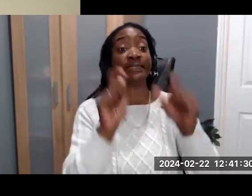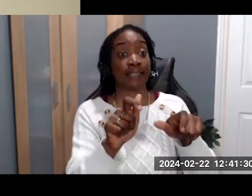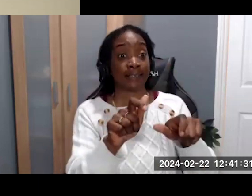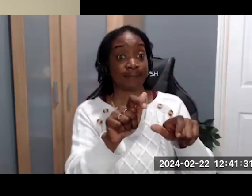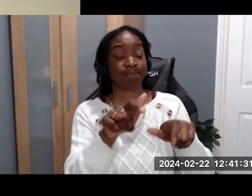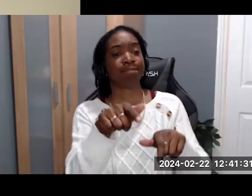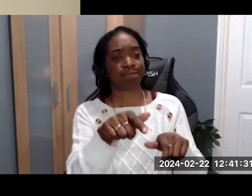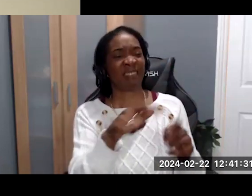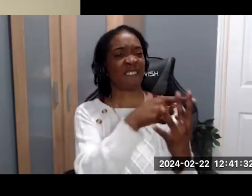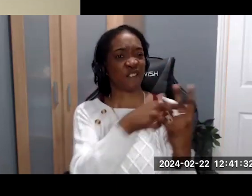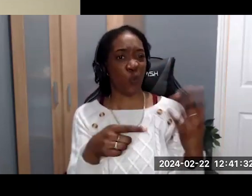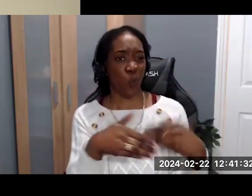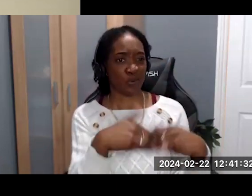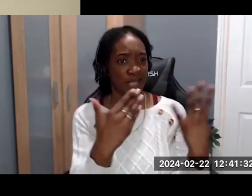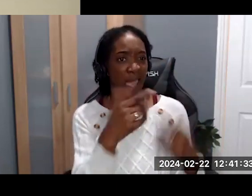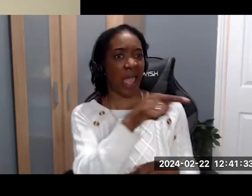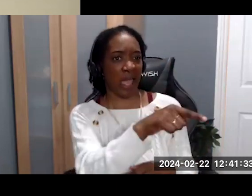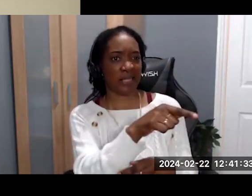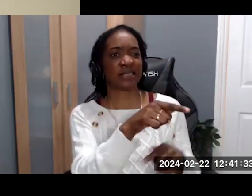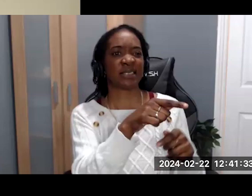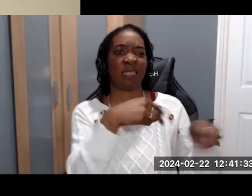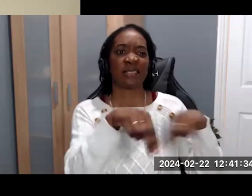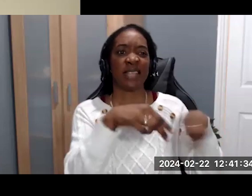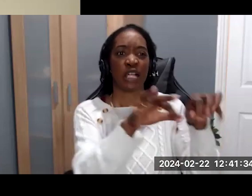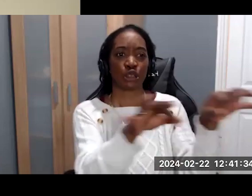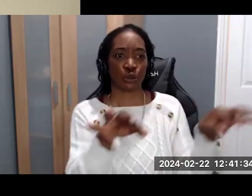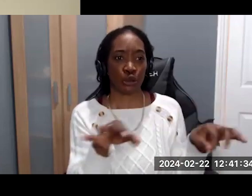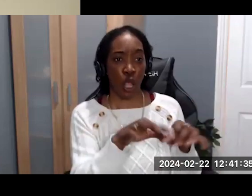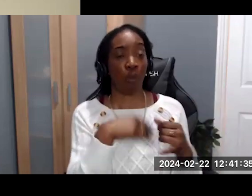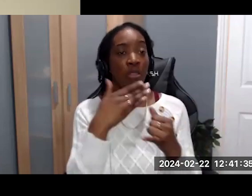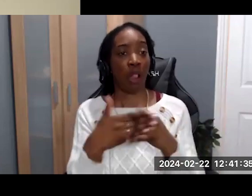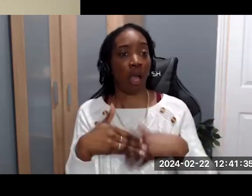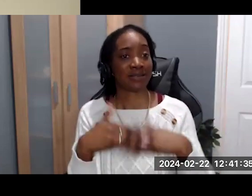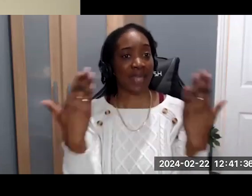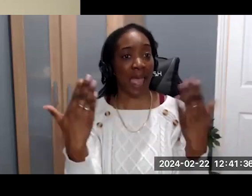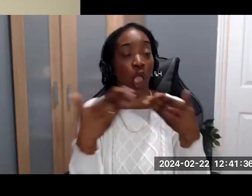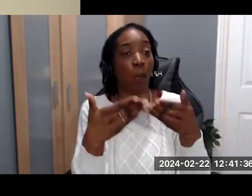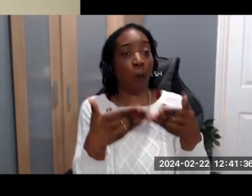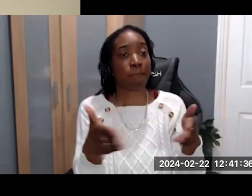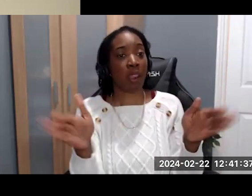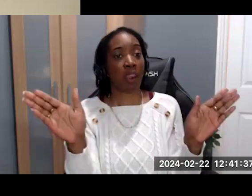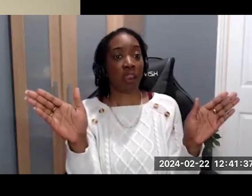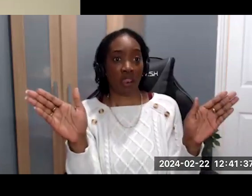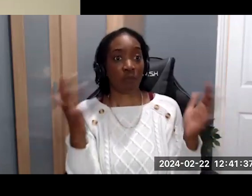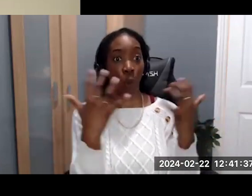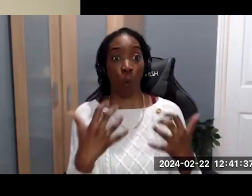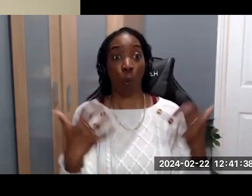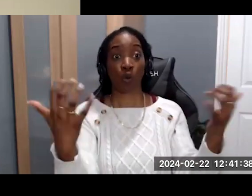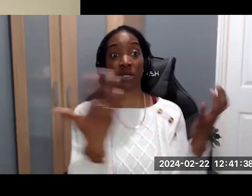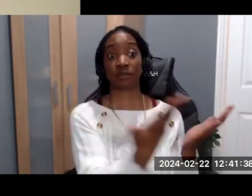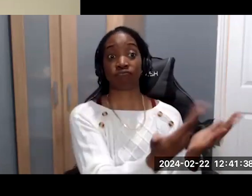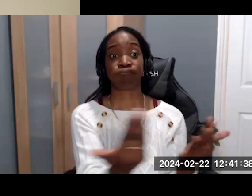the four days in the dance studio on the last day we opened our doors to an audience to the public